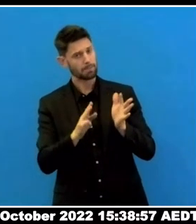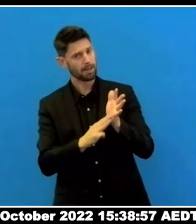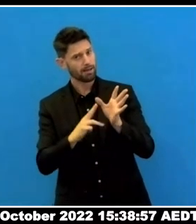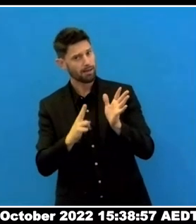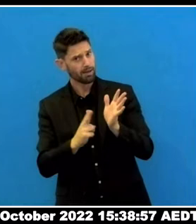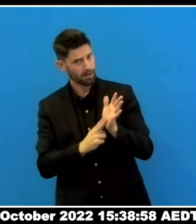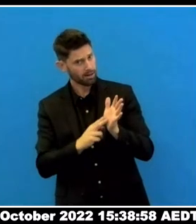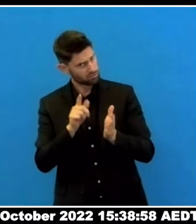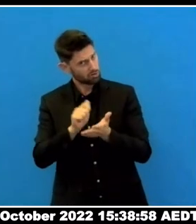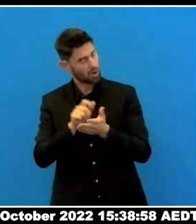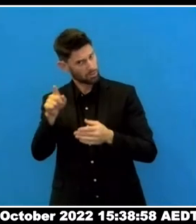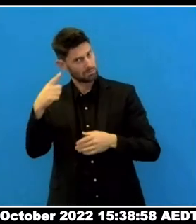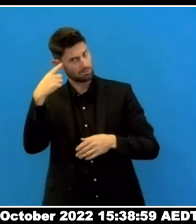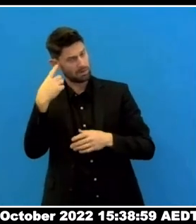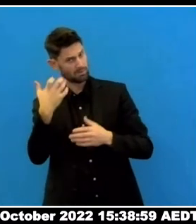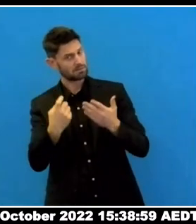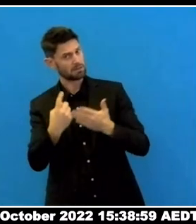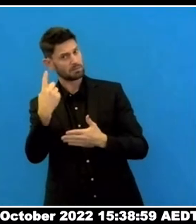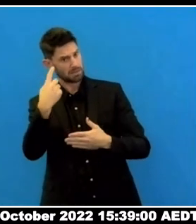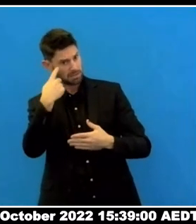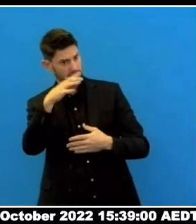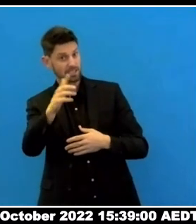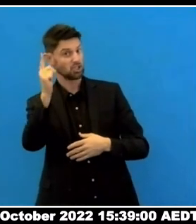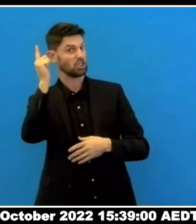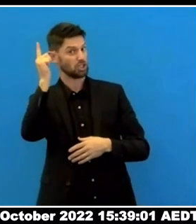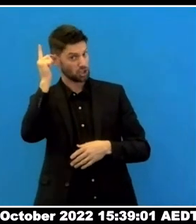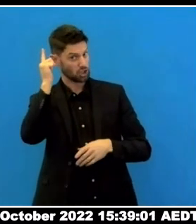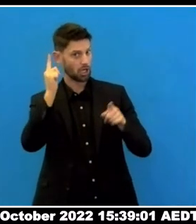who might pick up, who identify